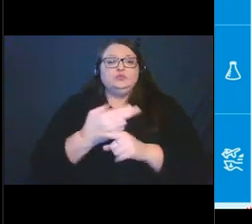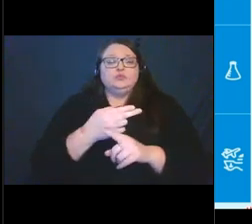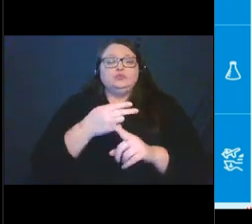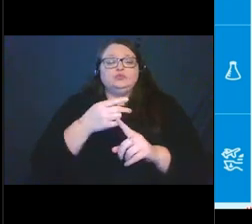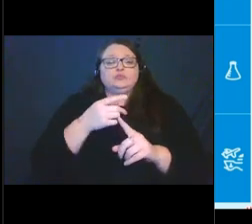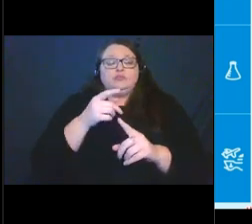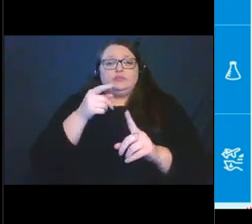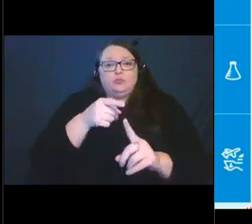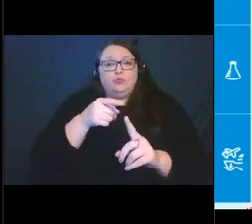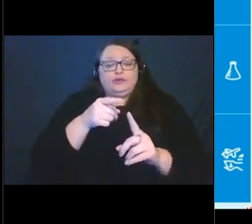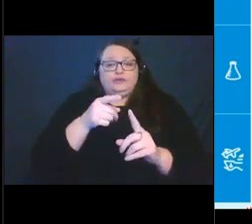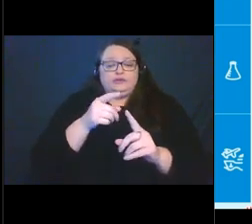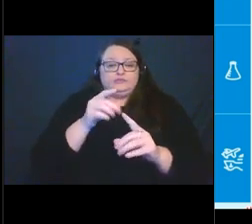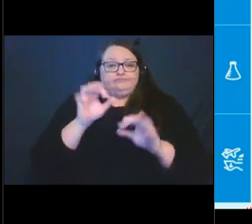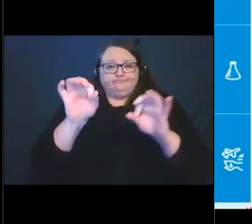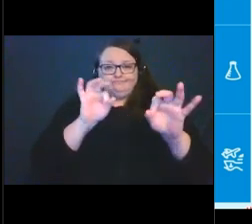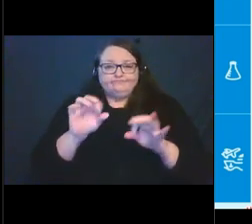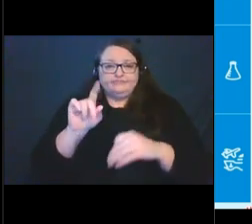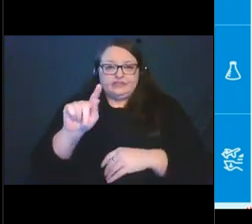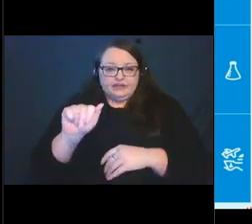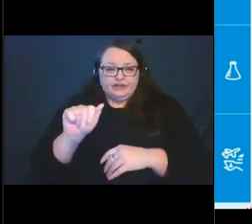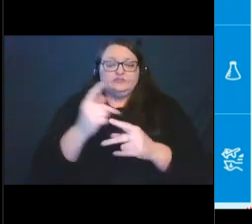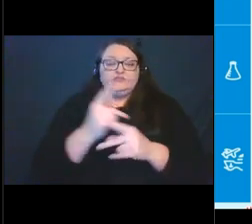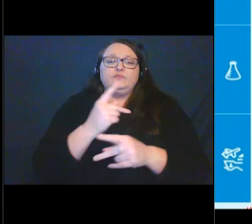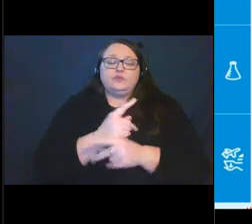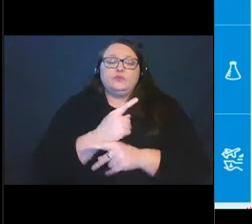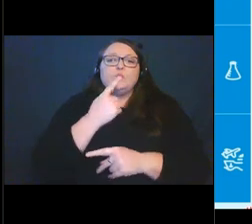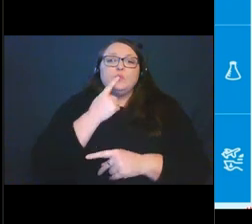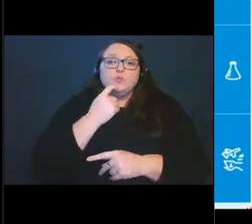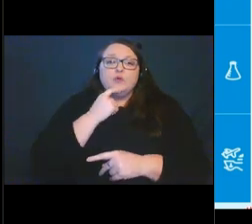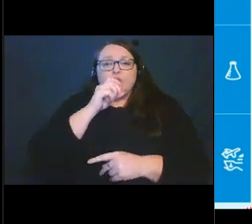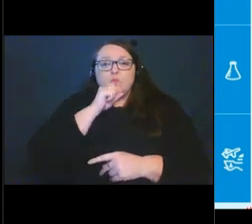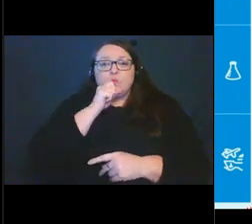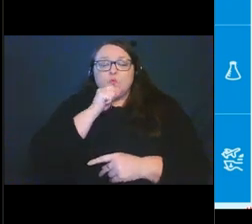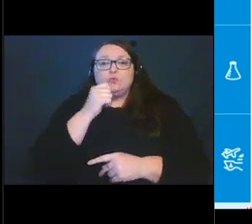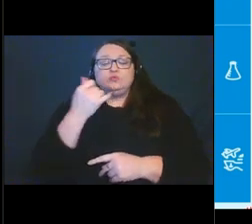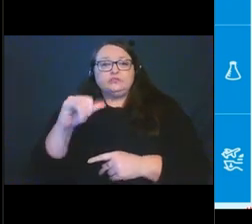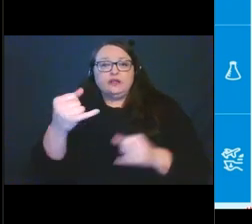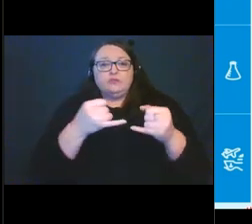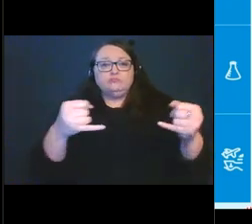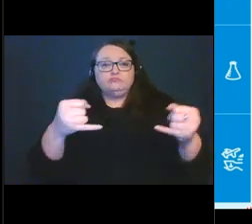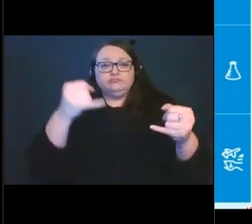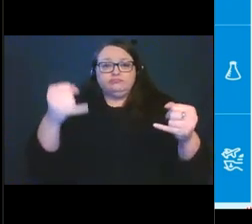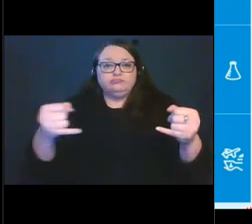daily gridded red, orange, and yellow threshold values across the entire contiguous United States.